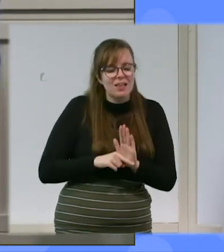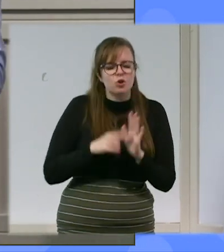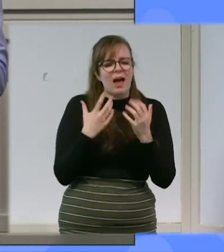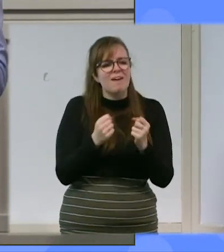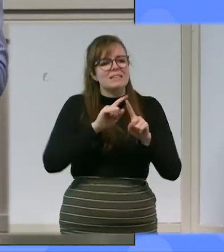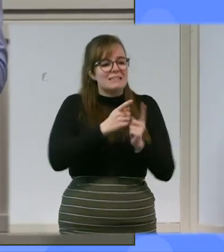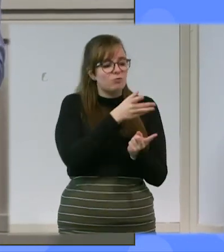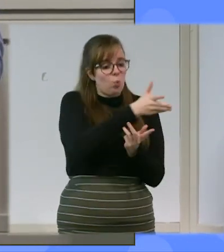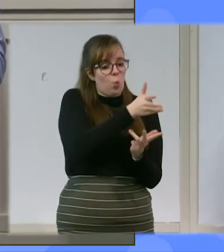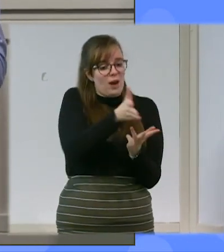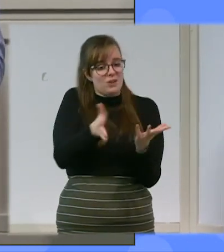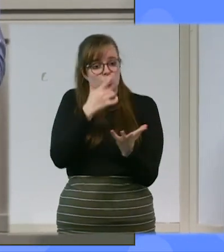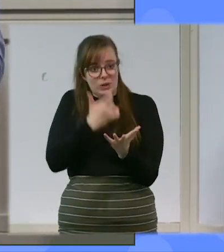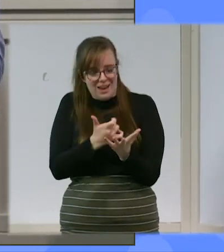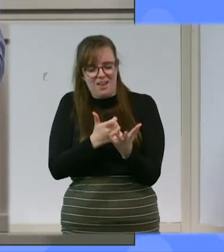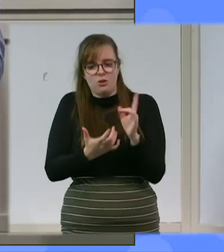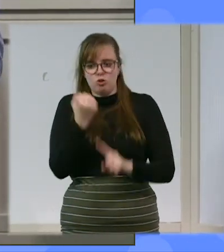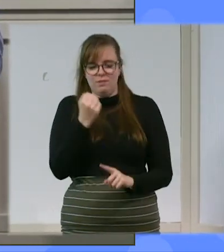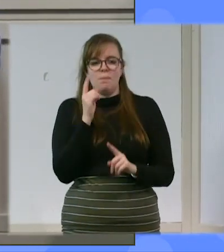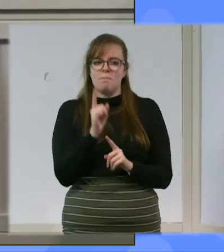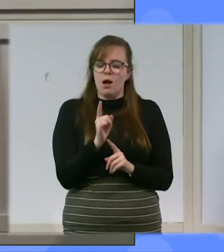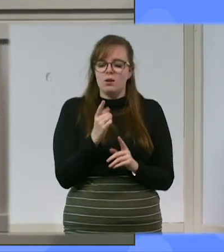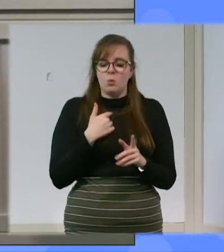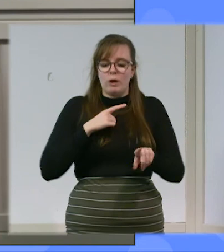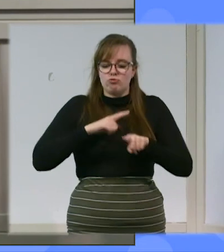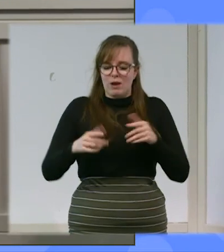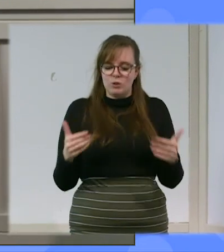can do it but at the end of the day we're trying to move beyond only